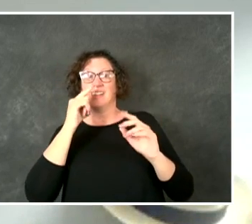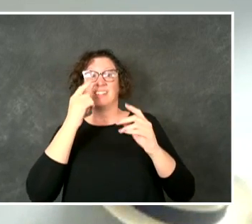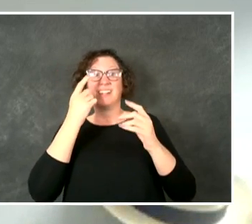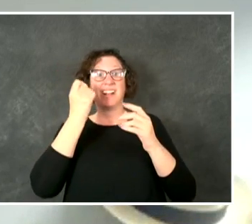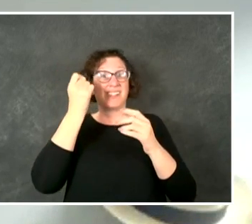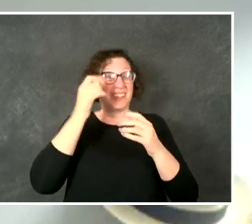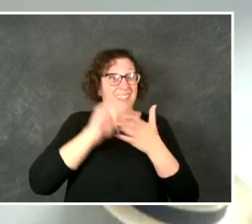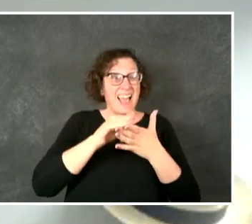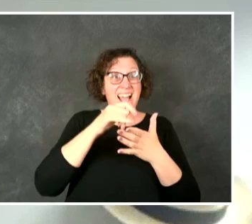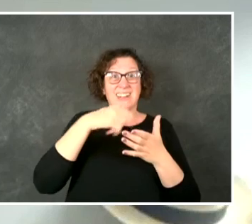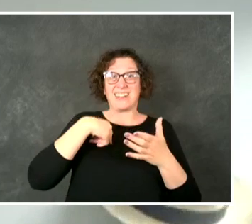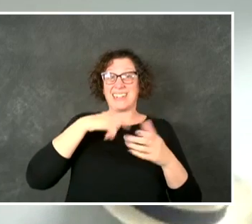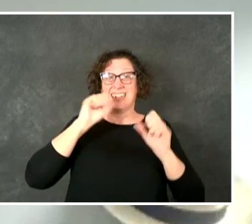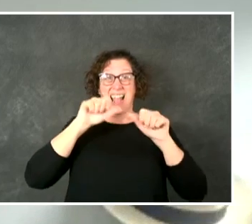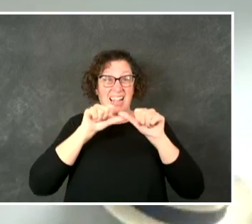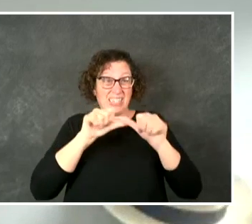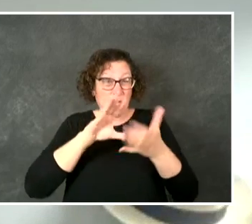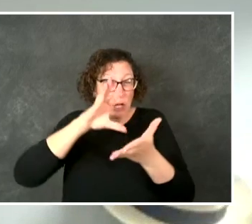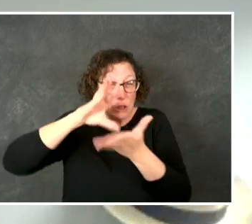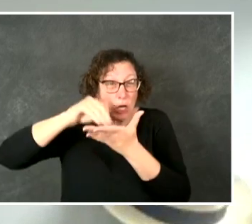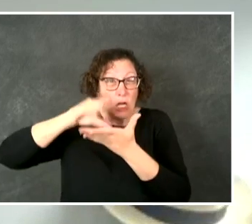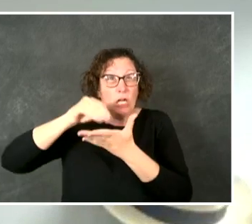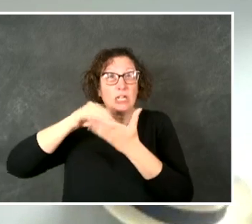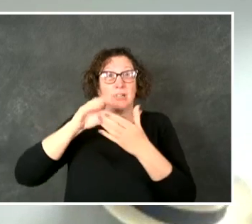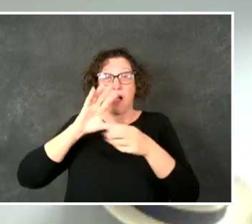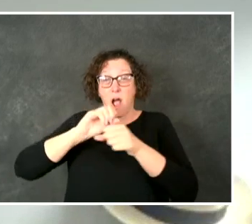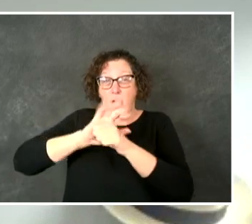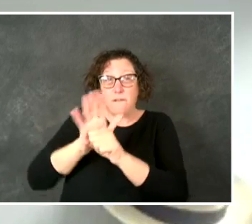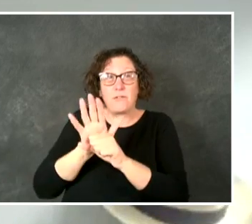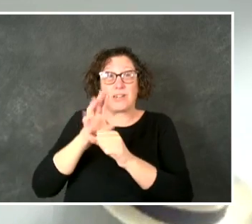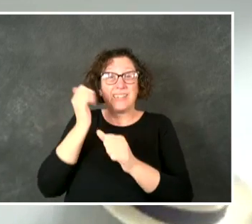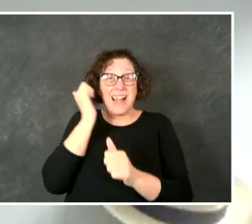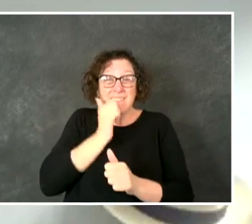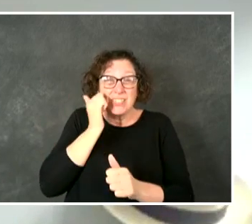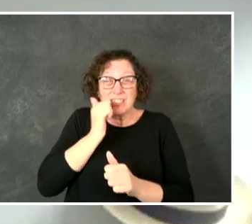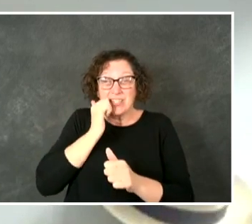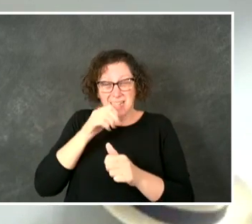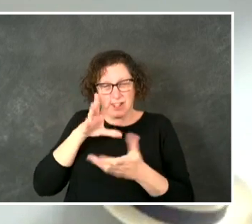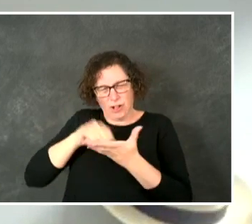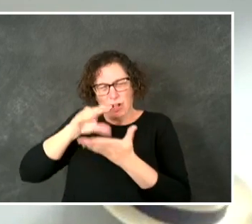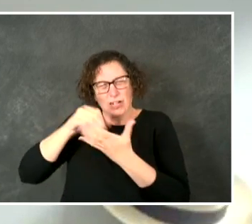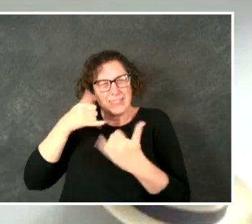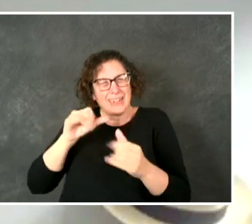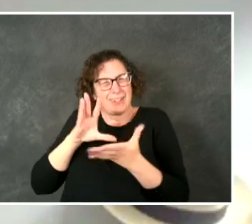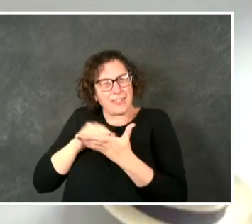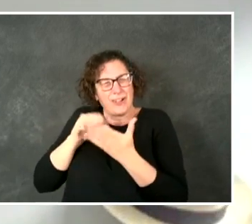THINGS ABOUT THE DISEASE ALL THE TIME.